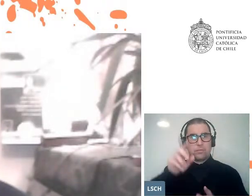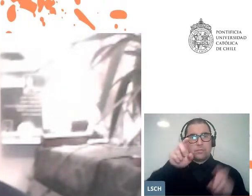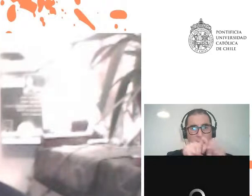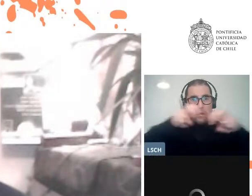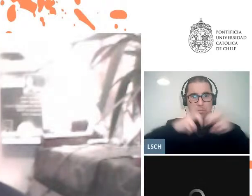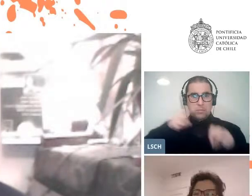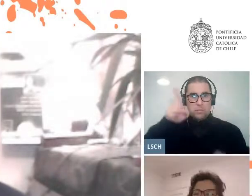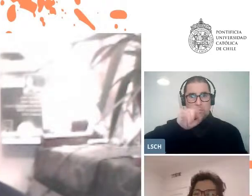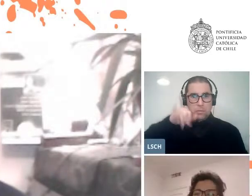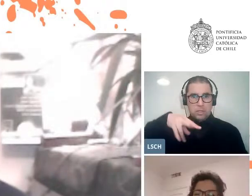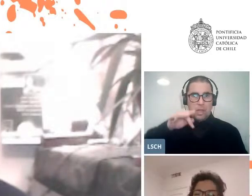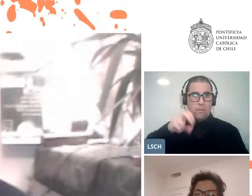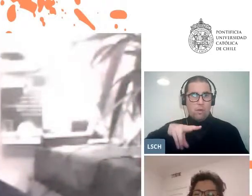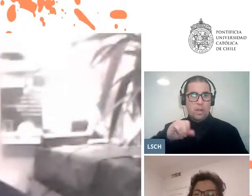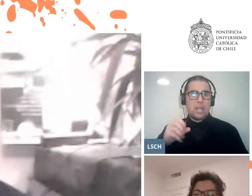Thank you very much.